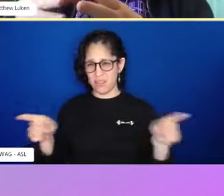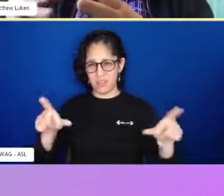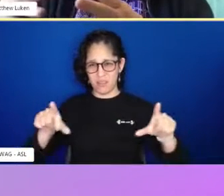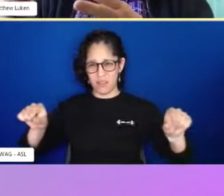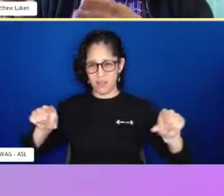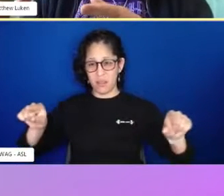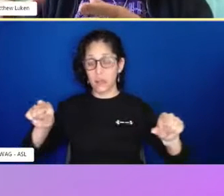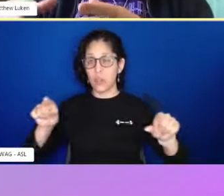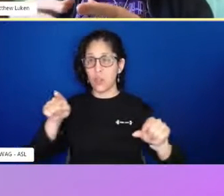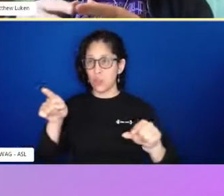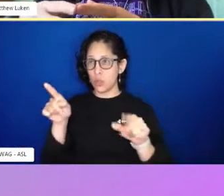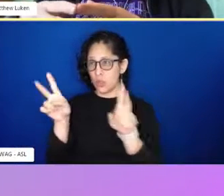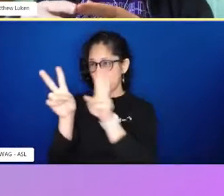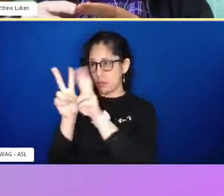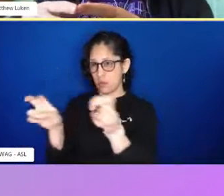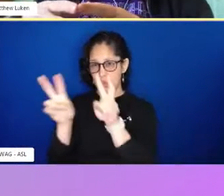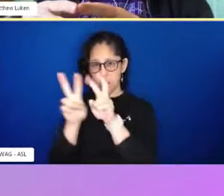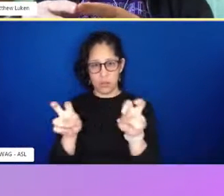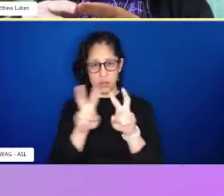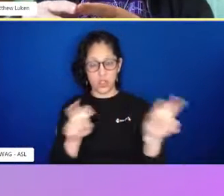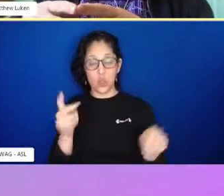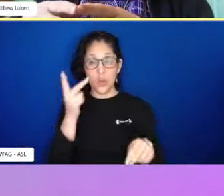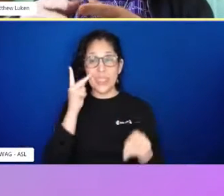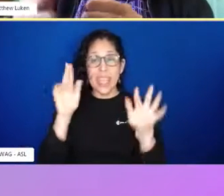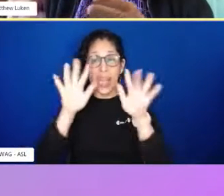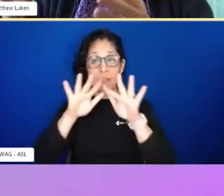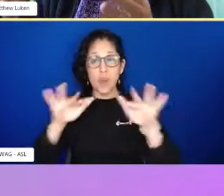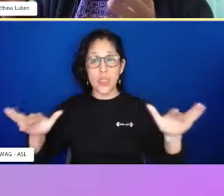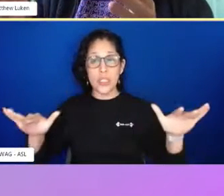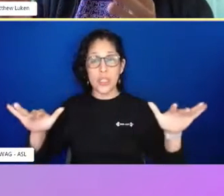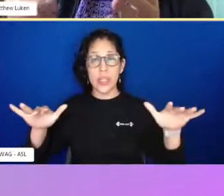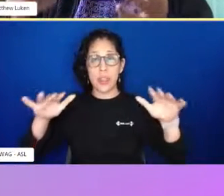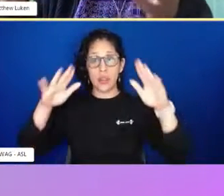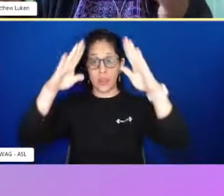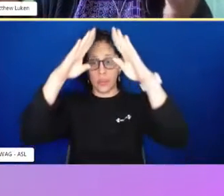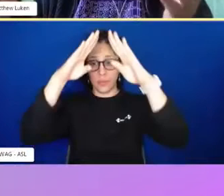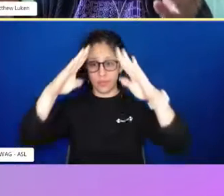and then 20%, the difficult 20%. We break that further up